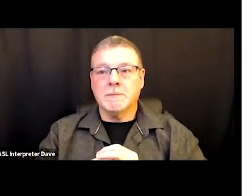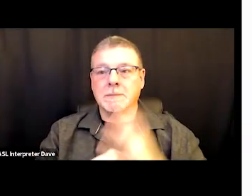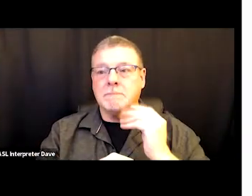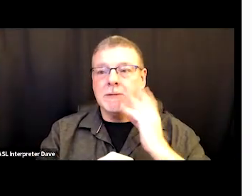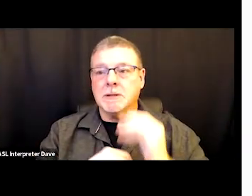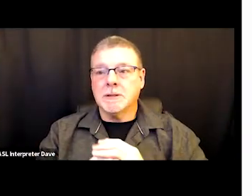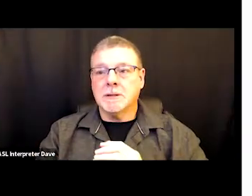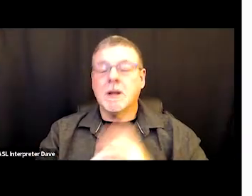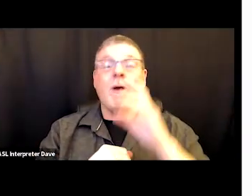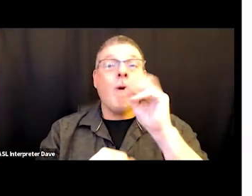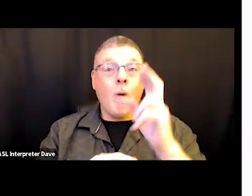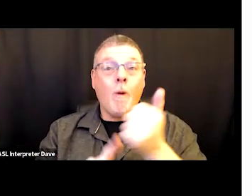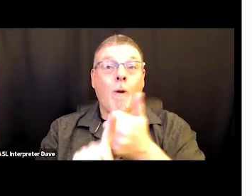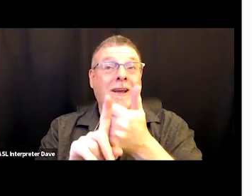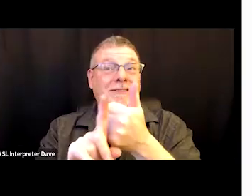or avoiding a trauma experience.